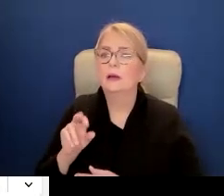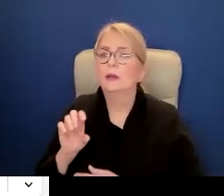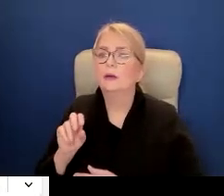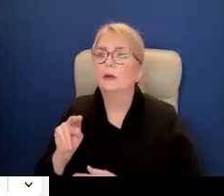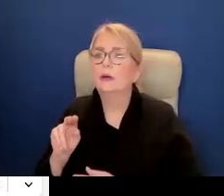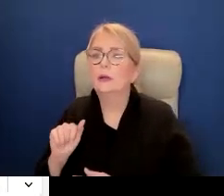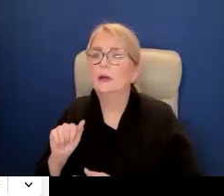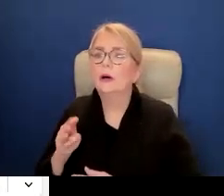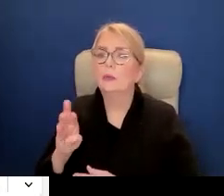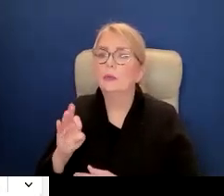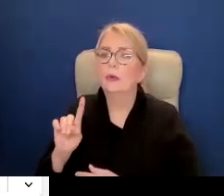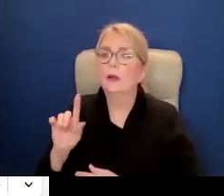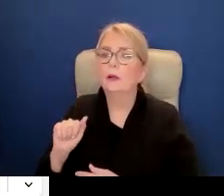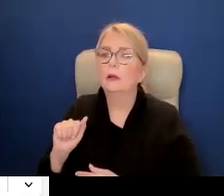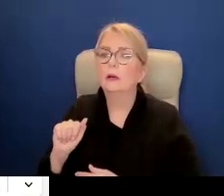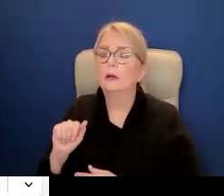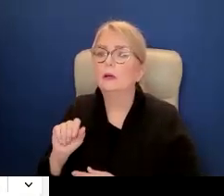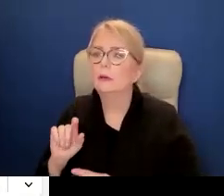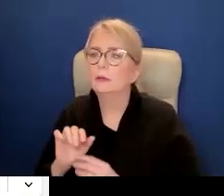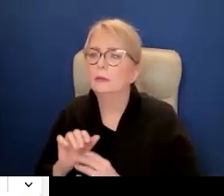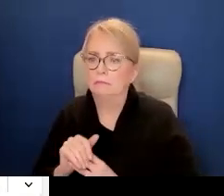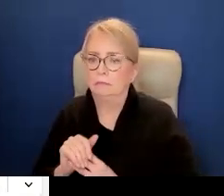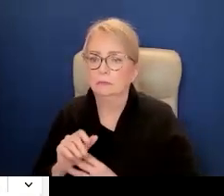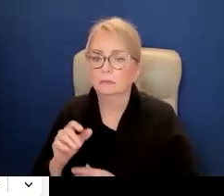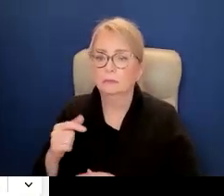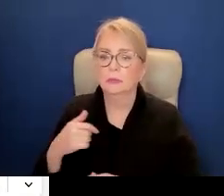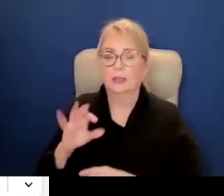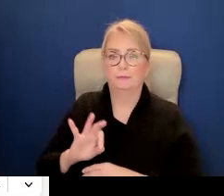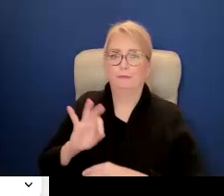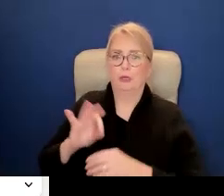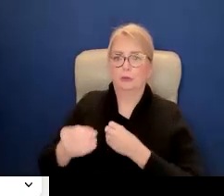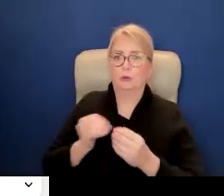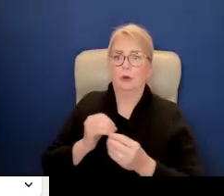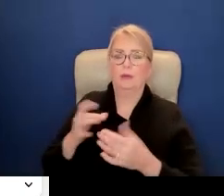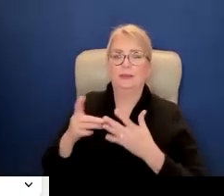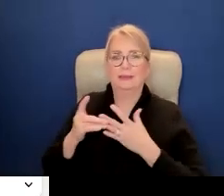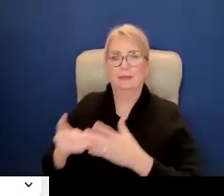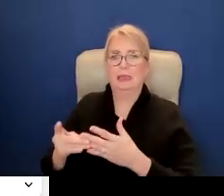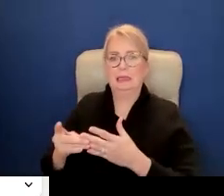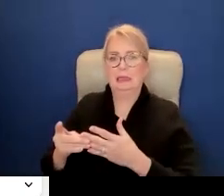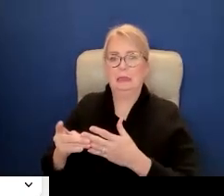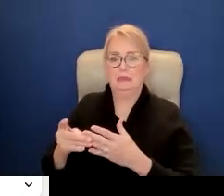here at the UFW Foundation Fresno office. I am also the lead, person in charge